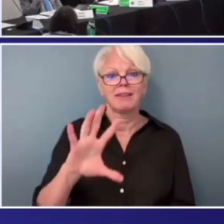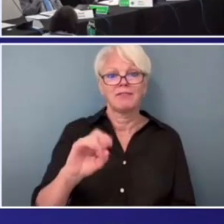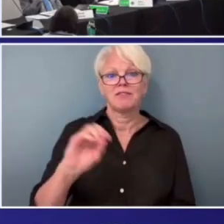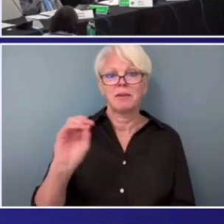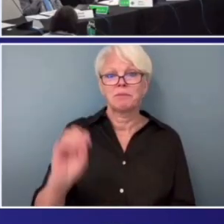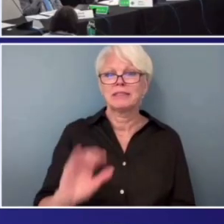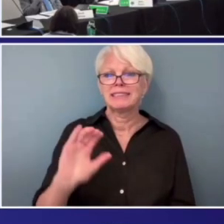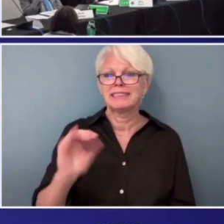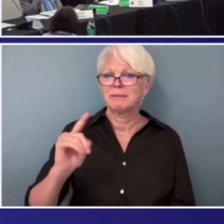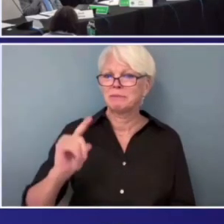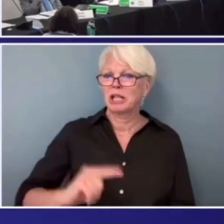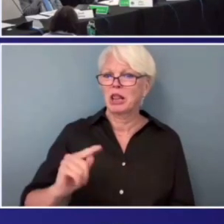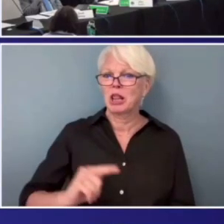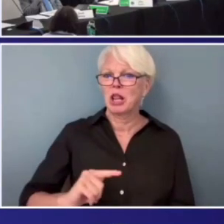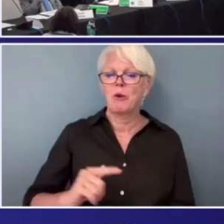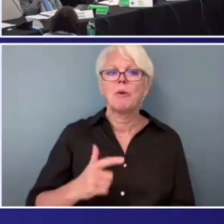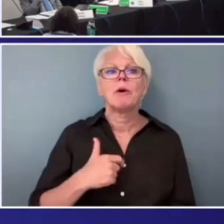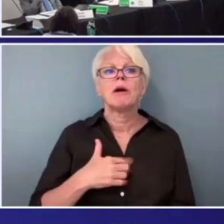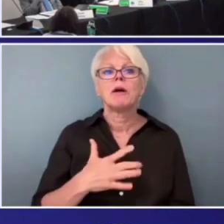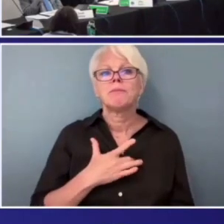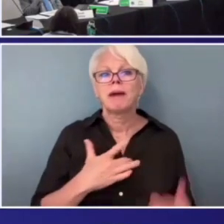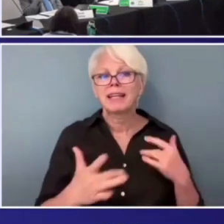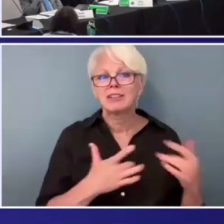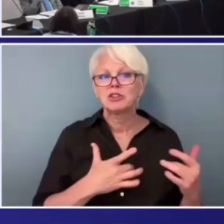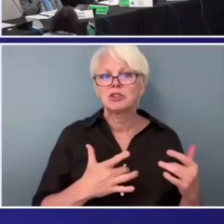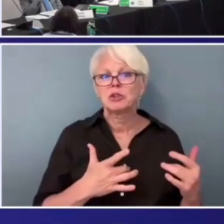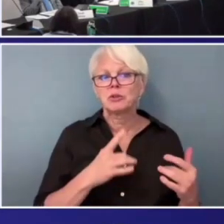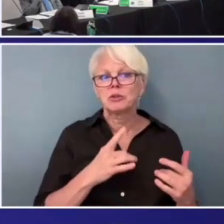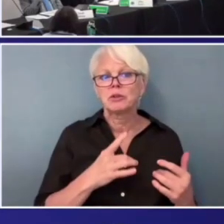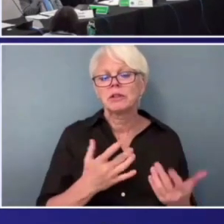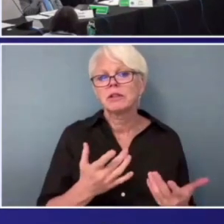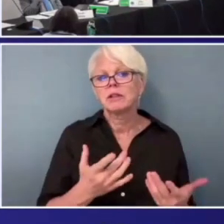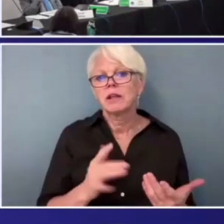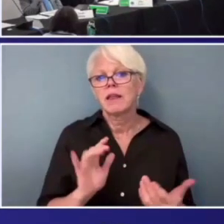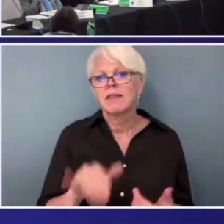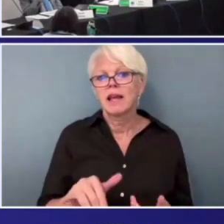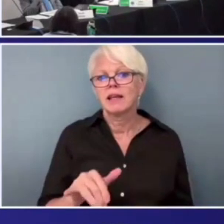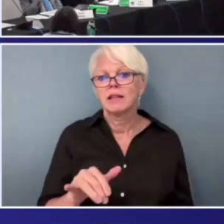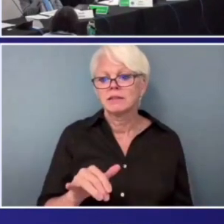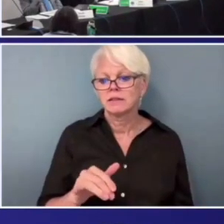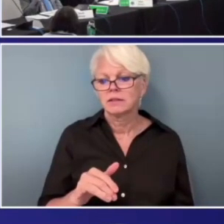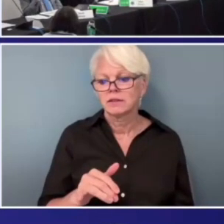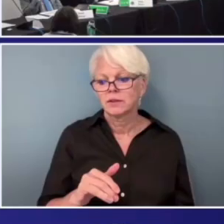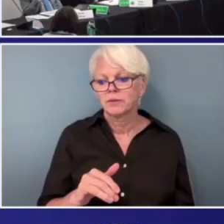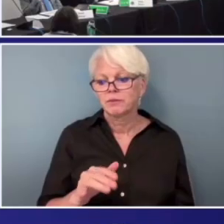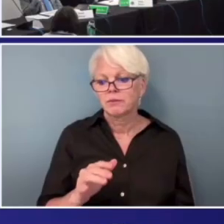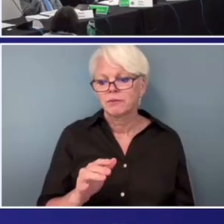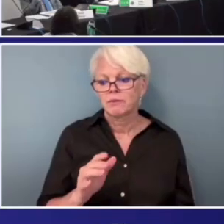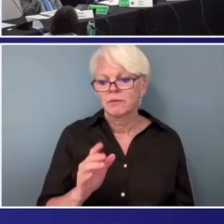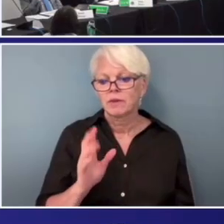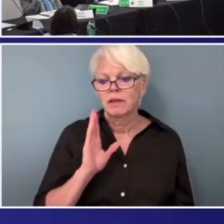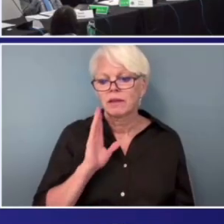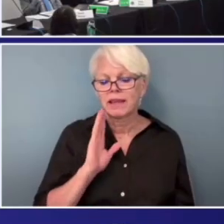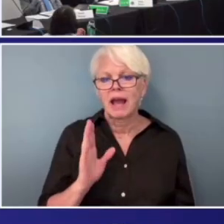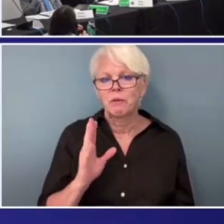low. My concern is, again, that it would incentivize people to enroll